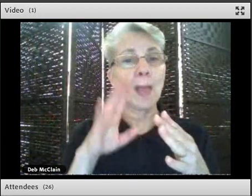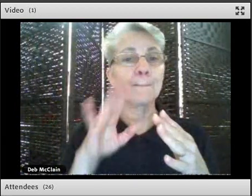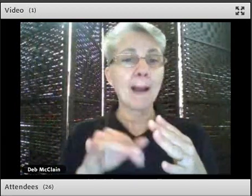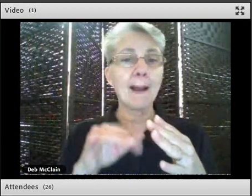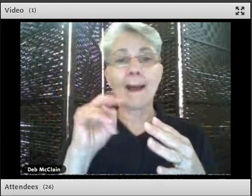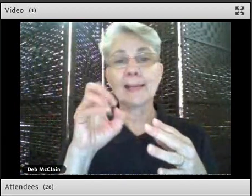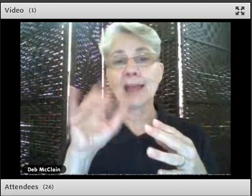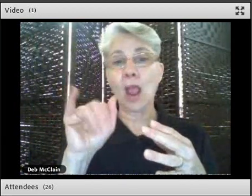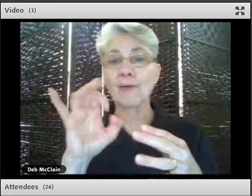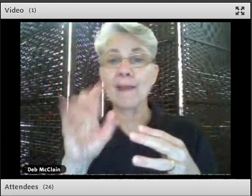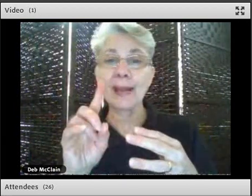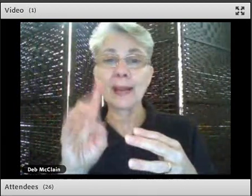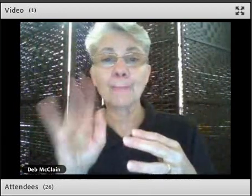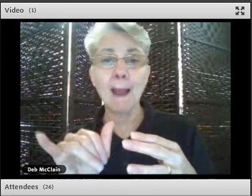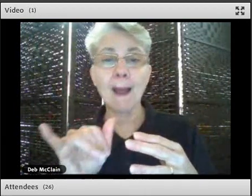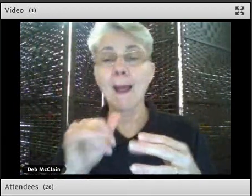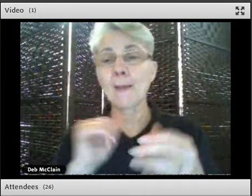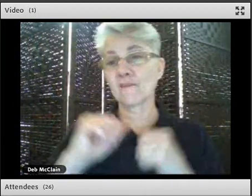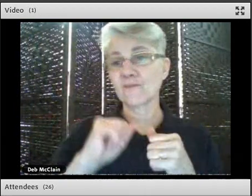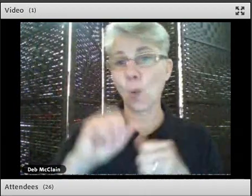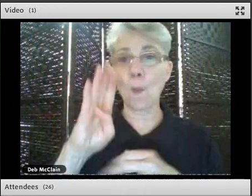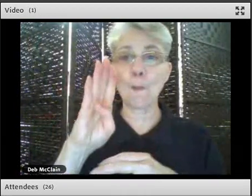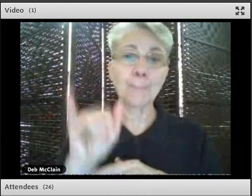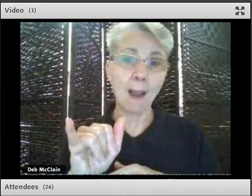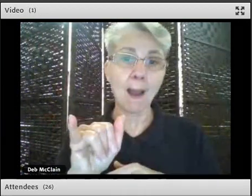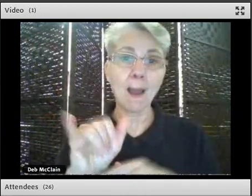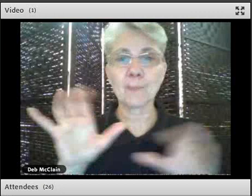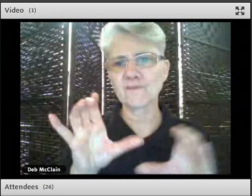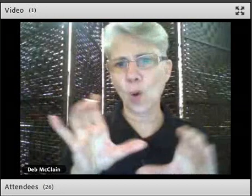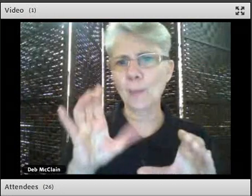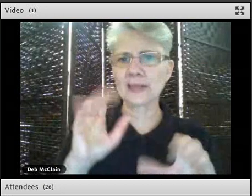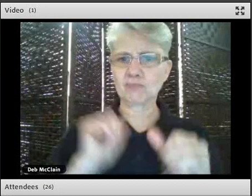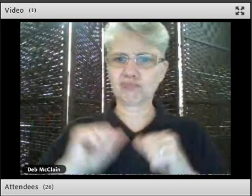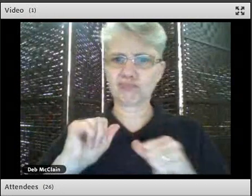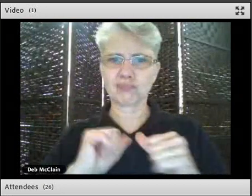however they state it -- those are going to be important later